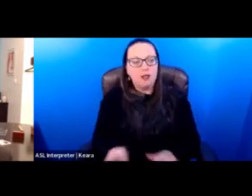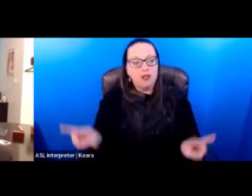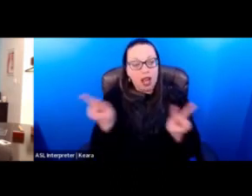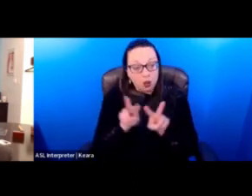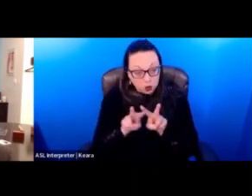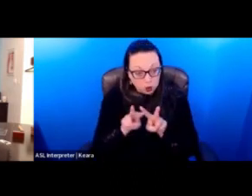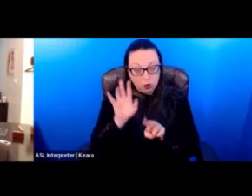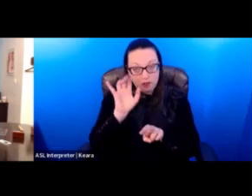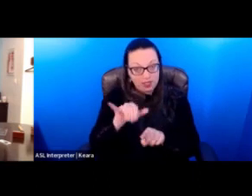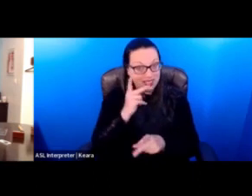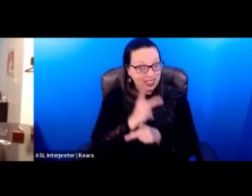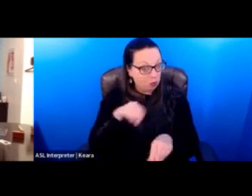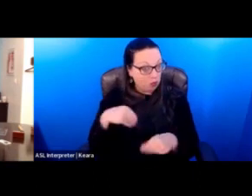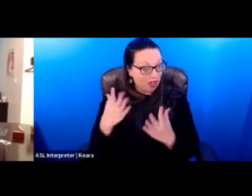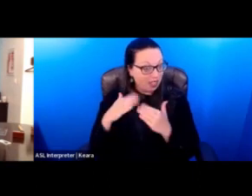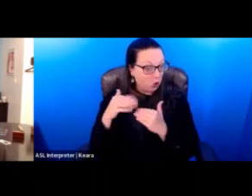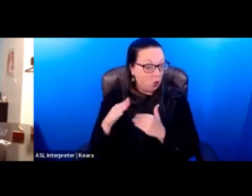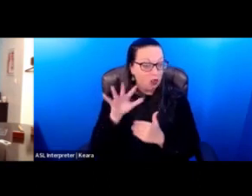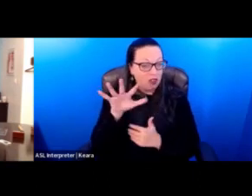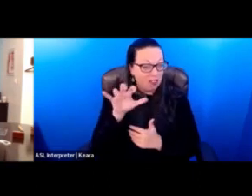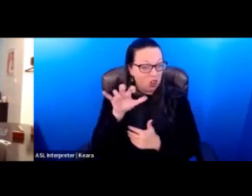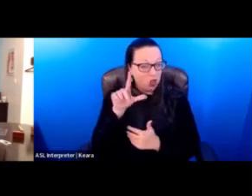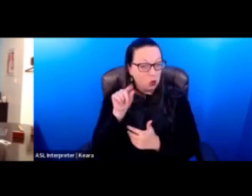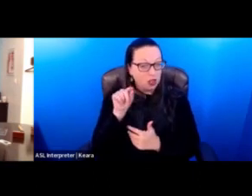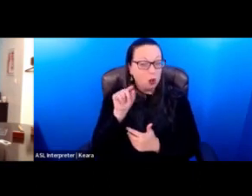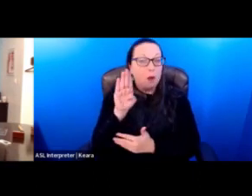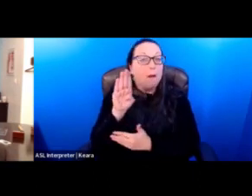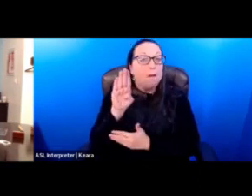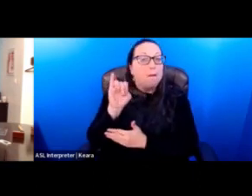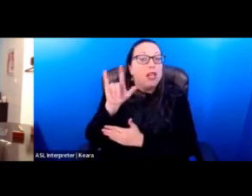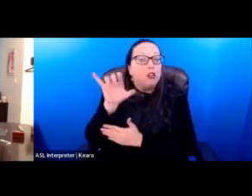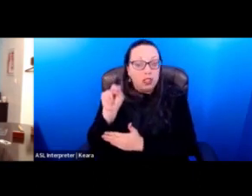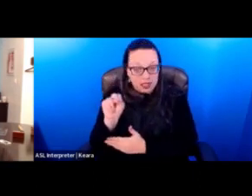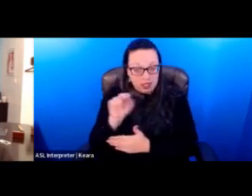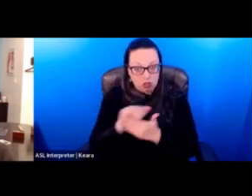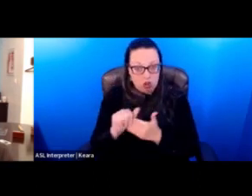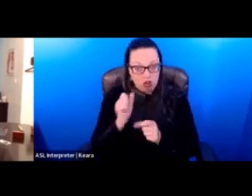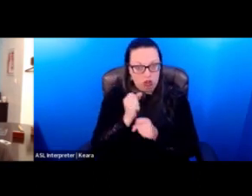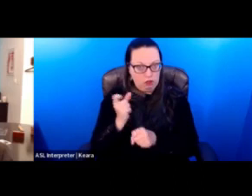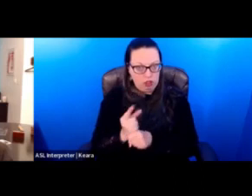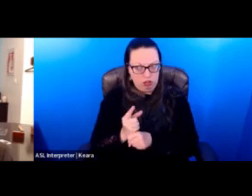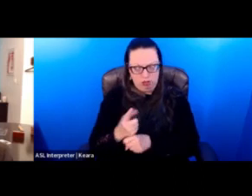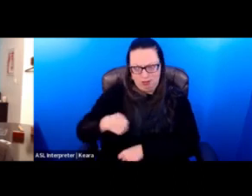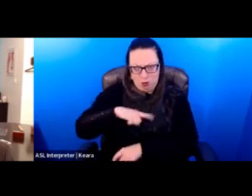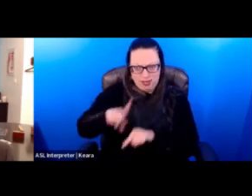pay for it exceeds $522 billion annually. That's something we just simply could not afford. So